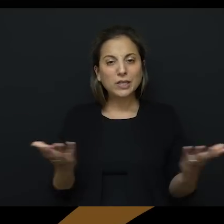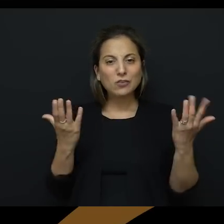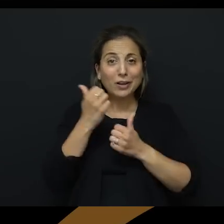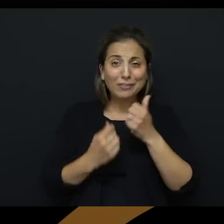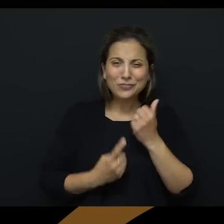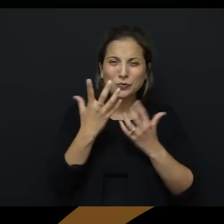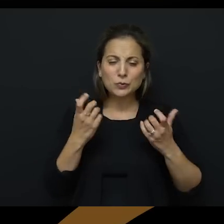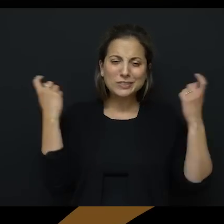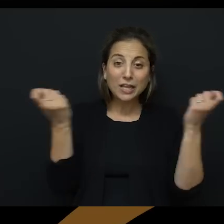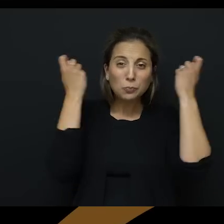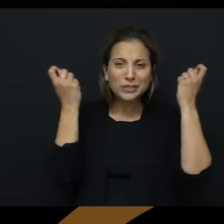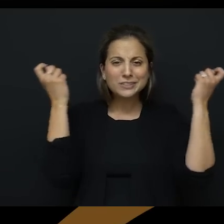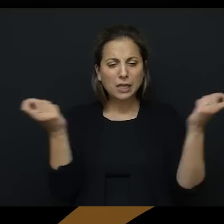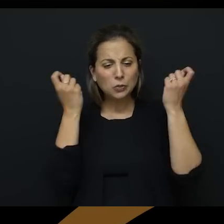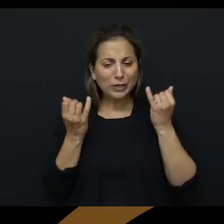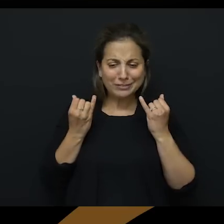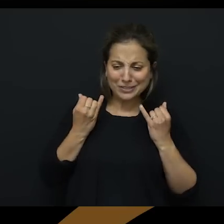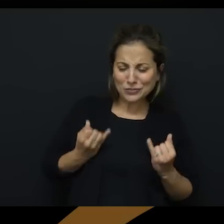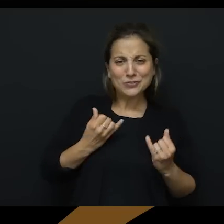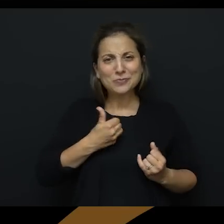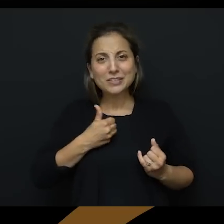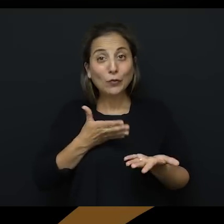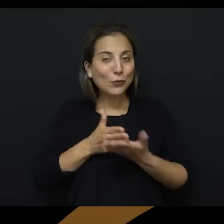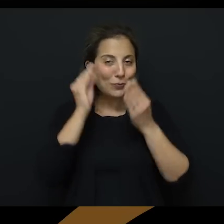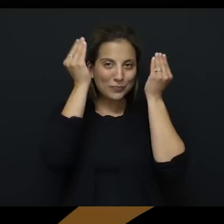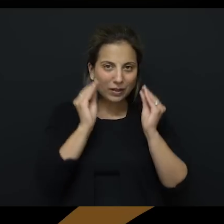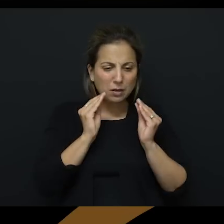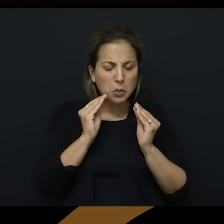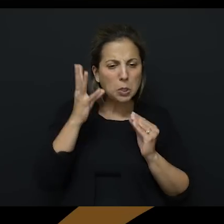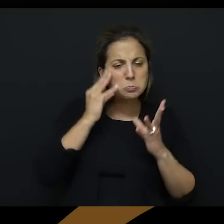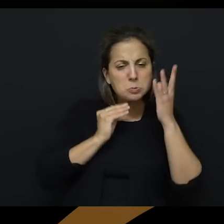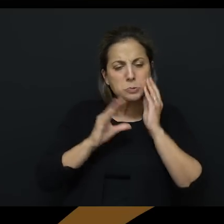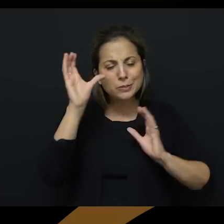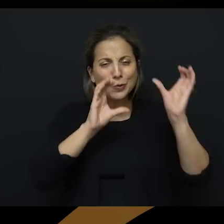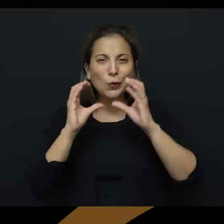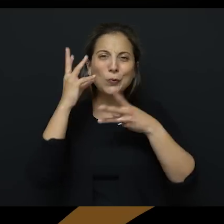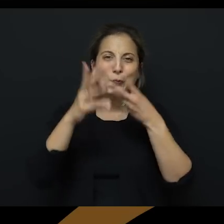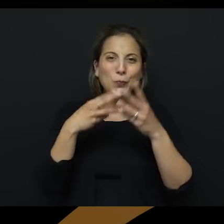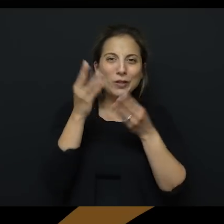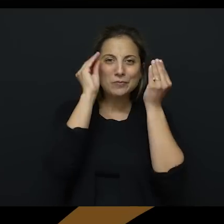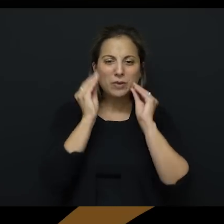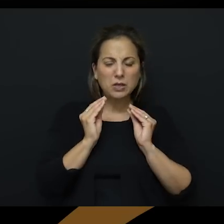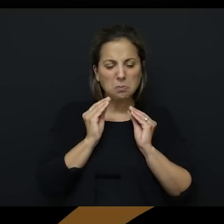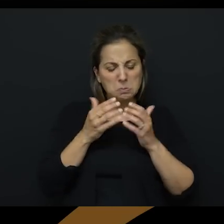who wants to celebrate their individuality through makeup, and wants to explore the world of beauty on their own terms.